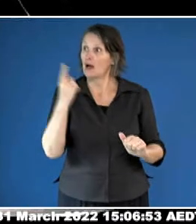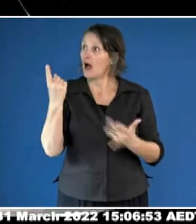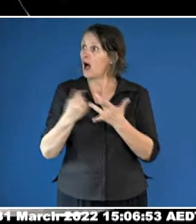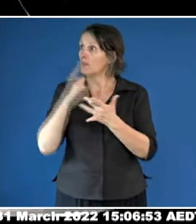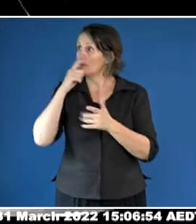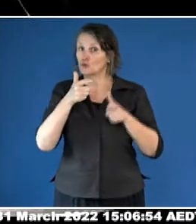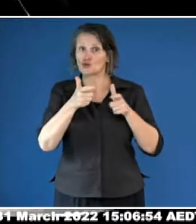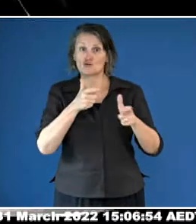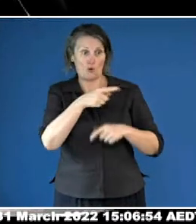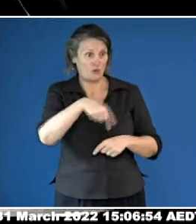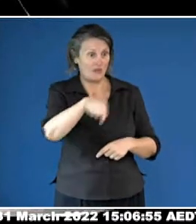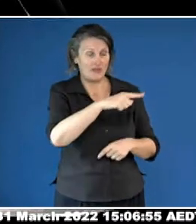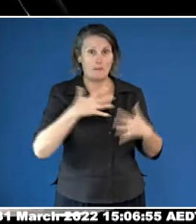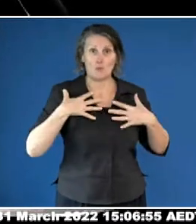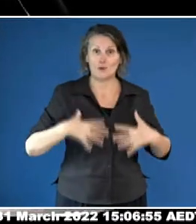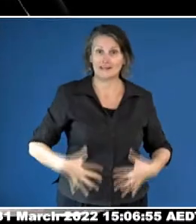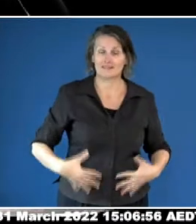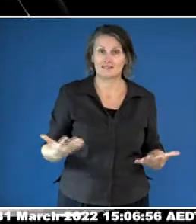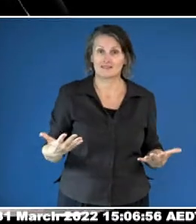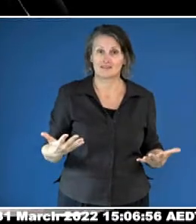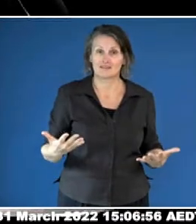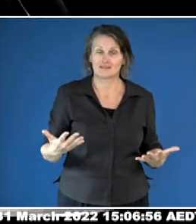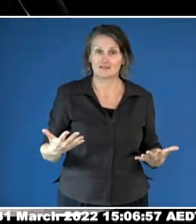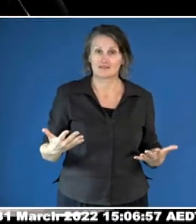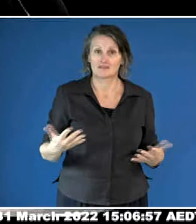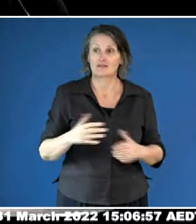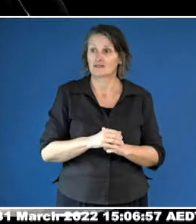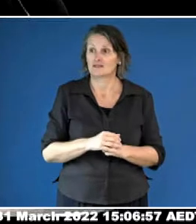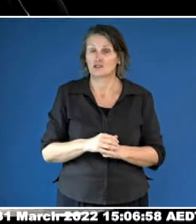attitudes about disabled women being either hypersexual or asexual.